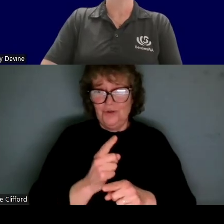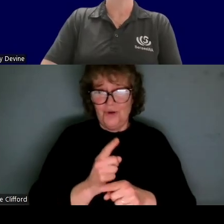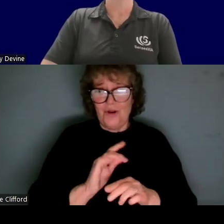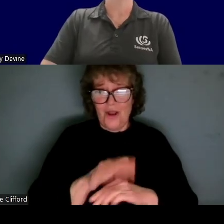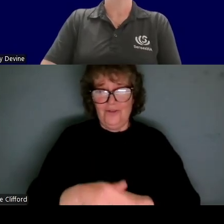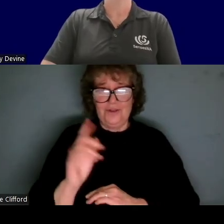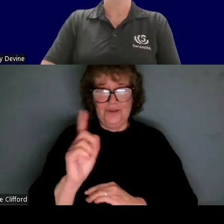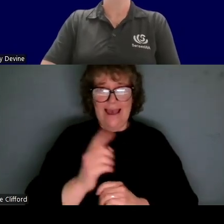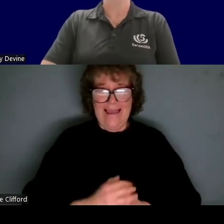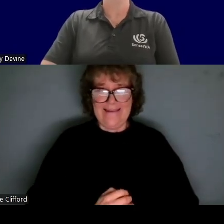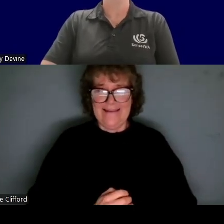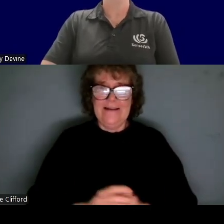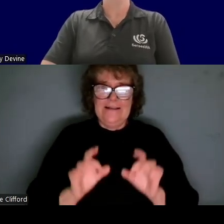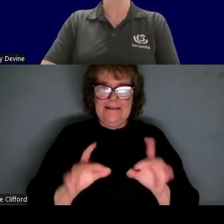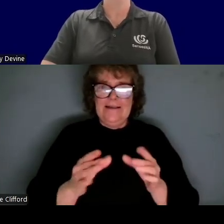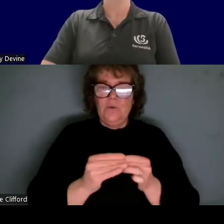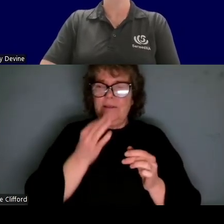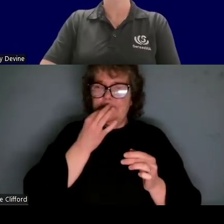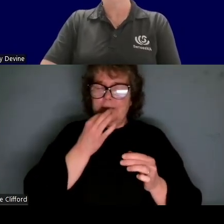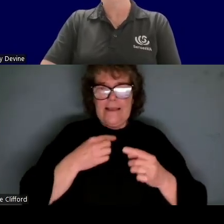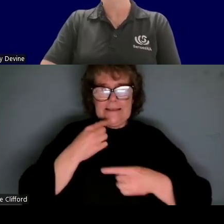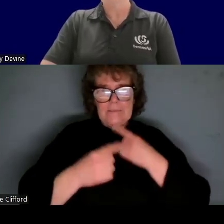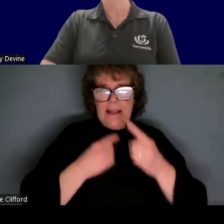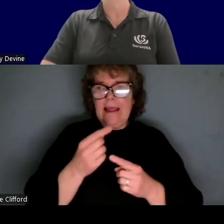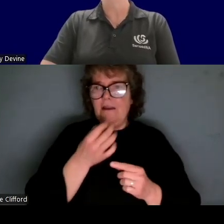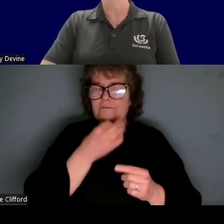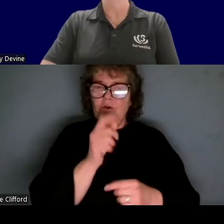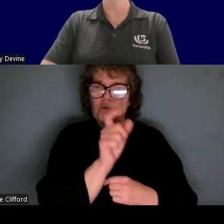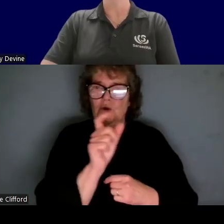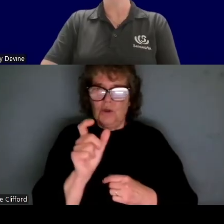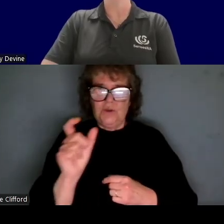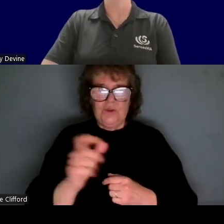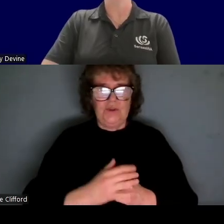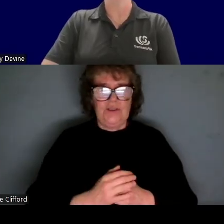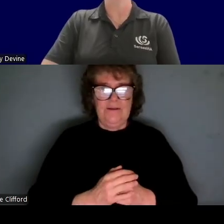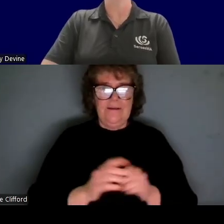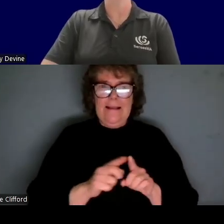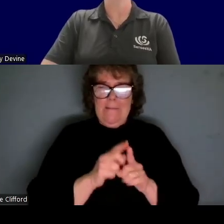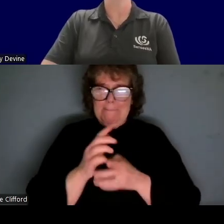explanation of some terms, that you might come across, starting with meaningful engagement.